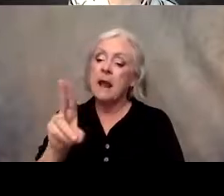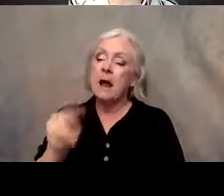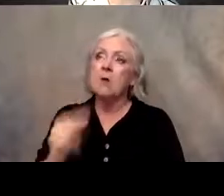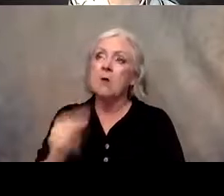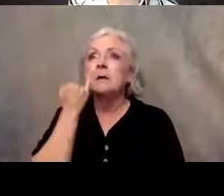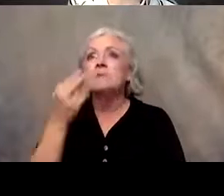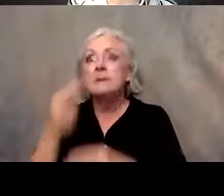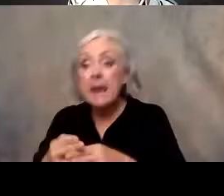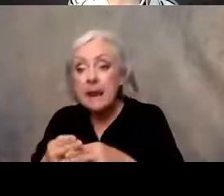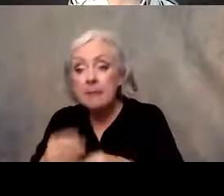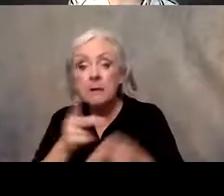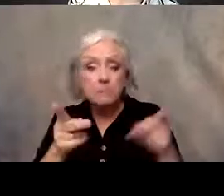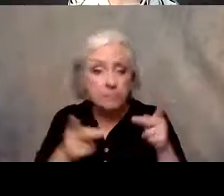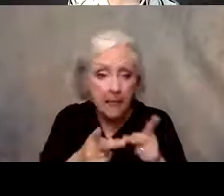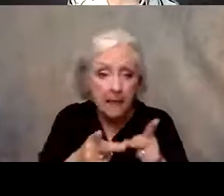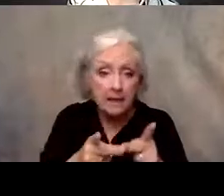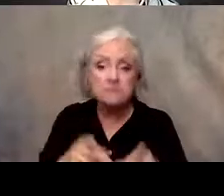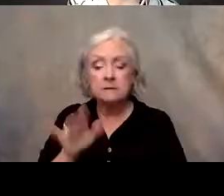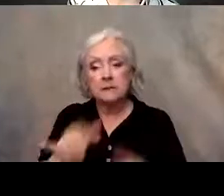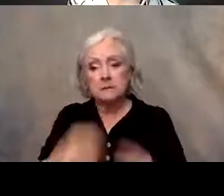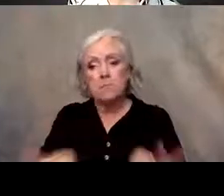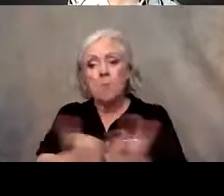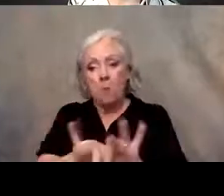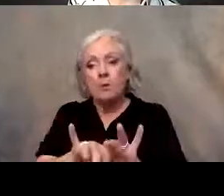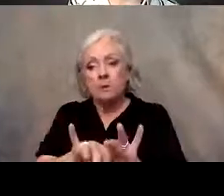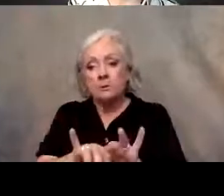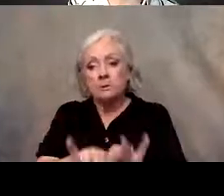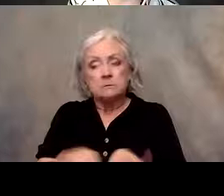is critical to making sure there aren't errors or